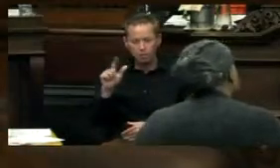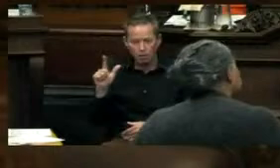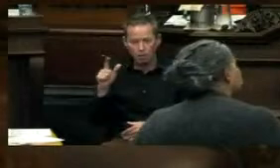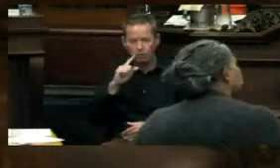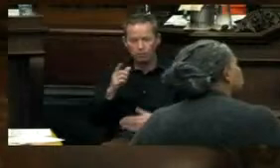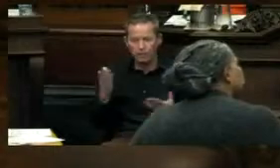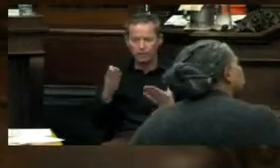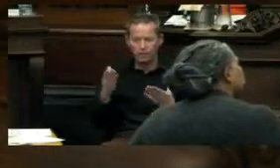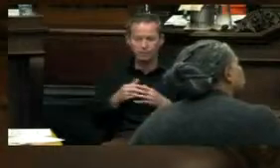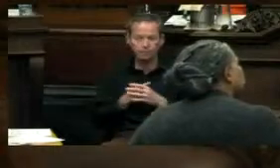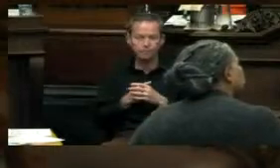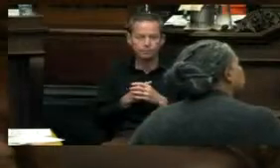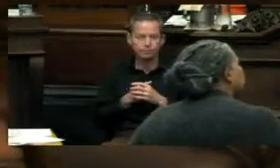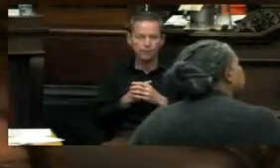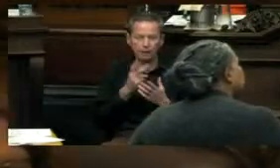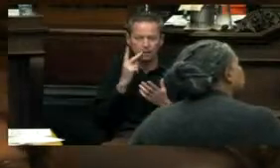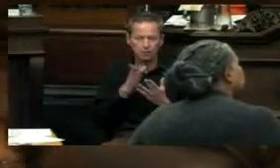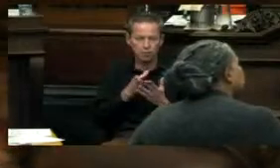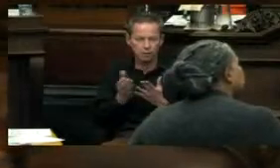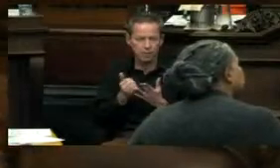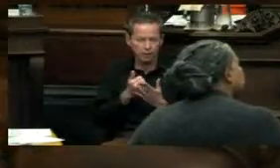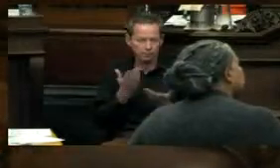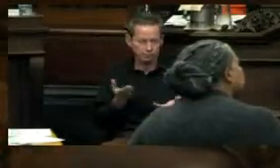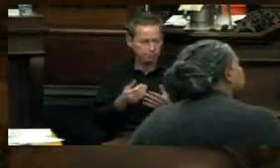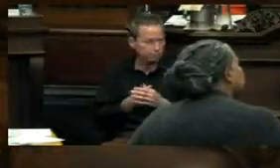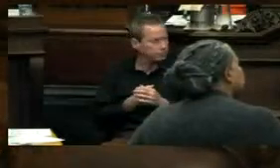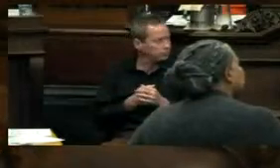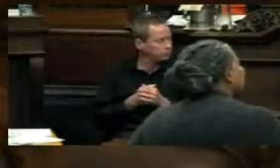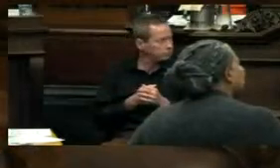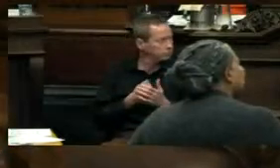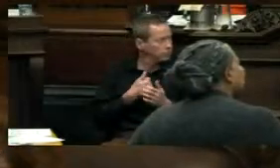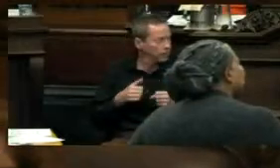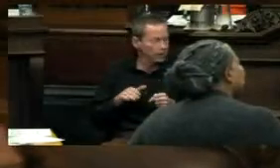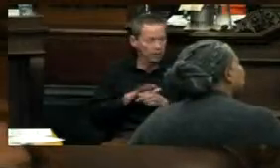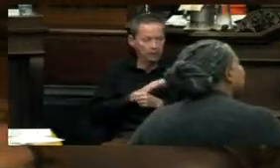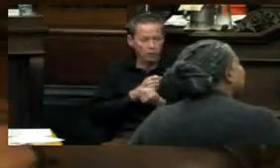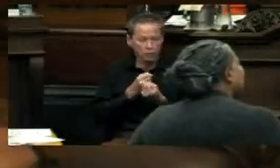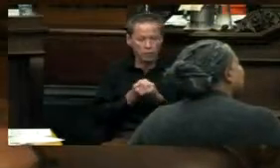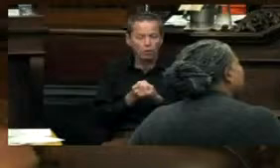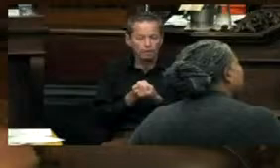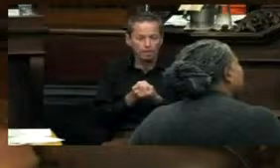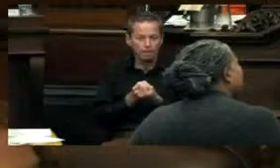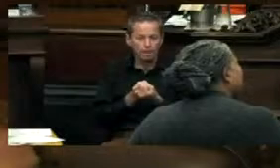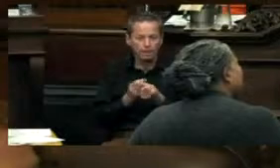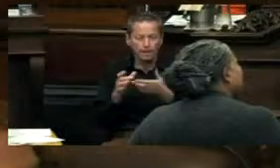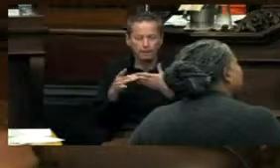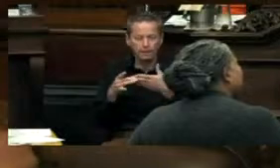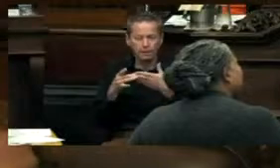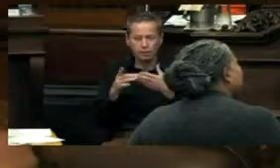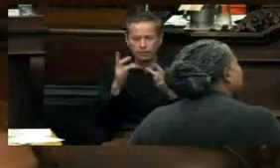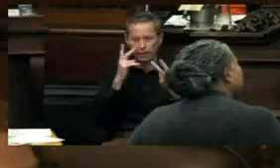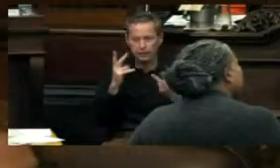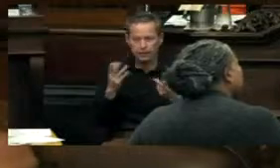questions. And thank you, Doctor Myers Small, for being here and